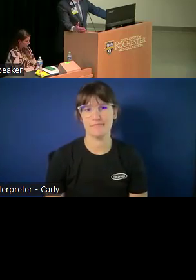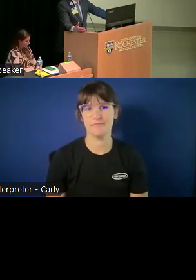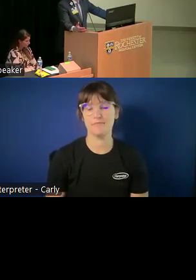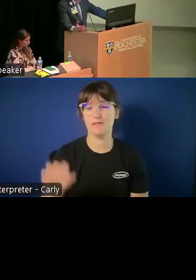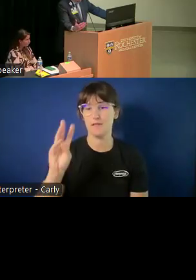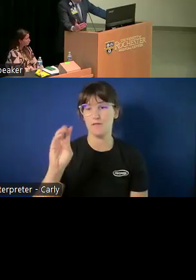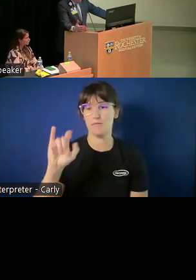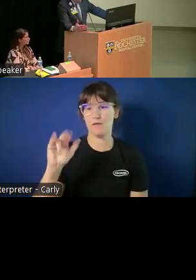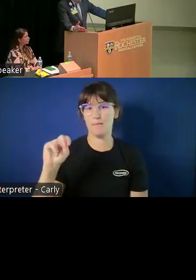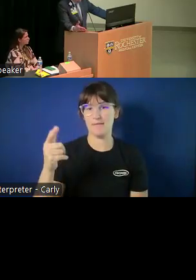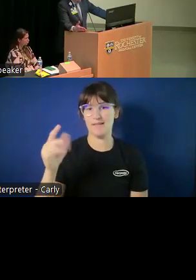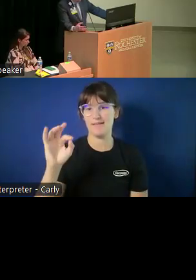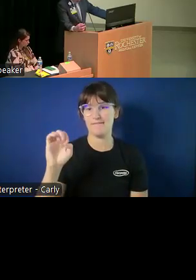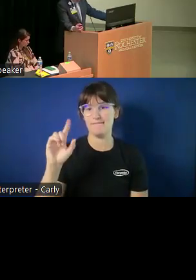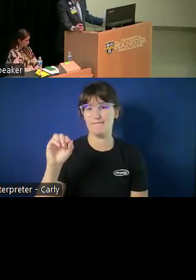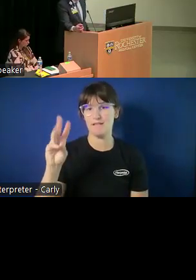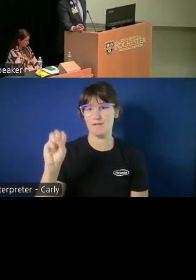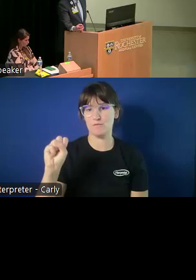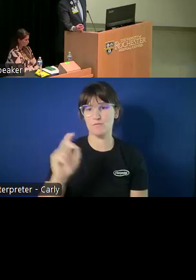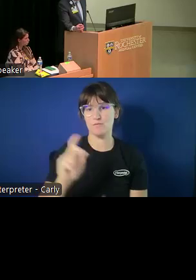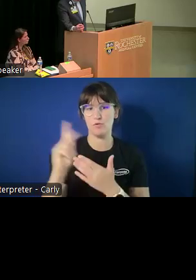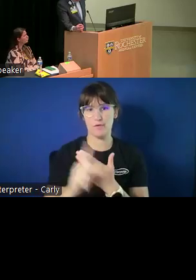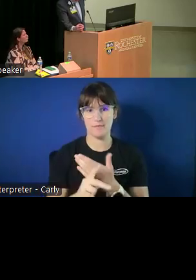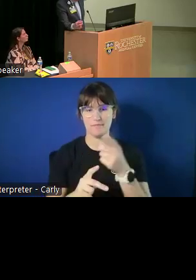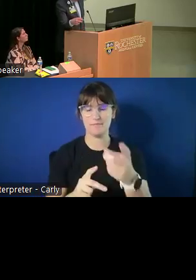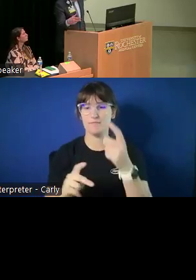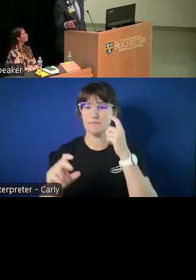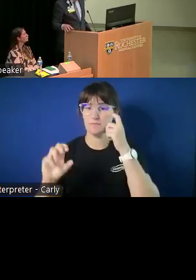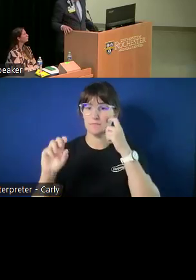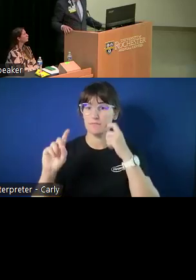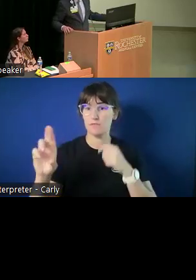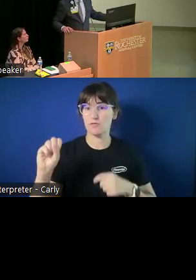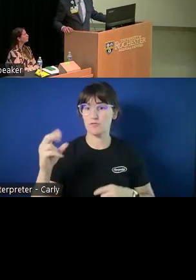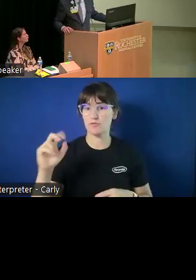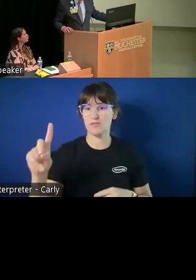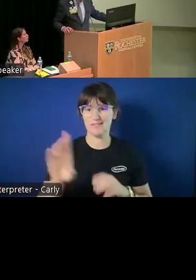program and Jessica Shan developed that curriculum and our team launched this program in January